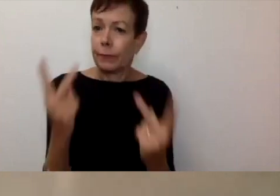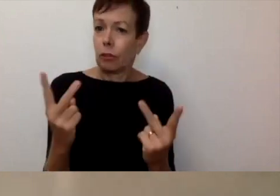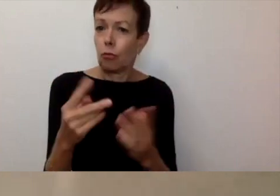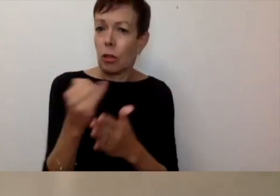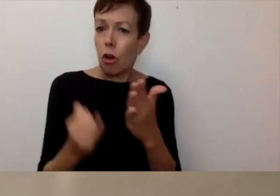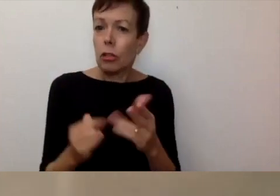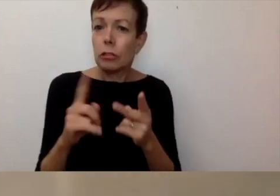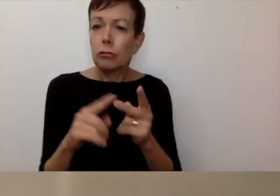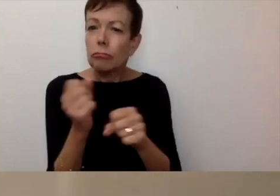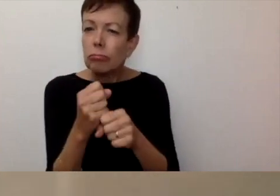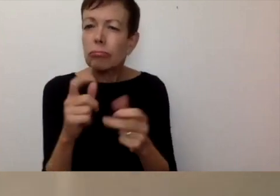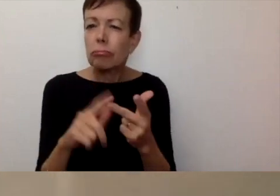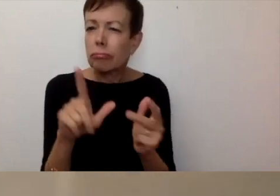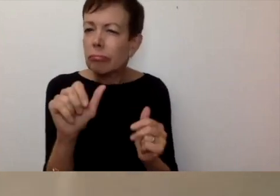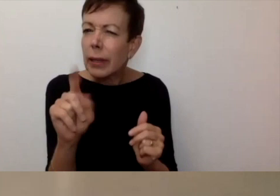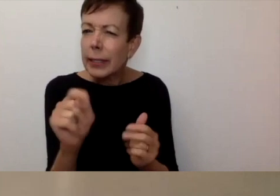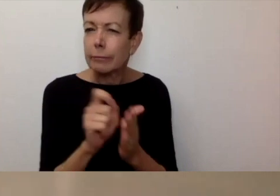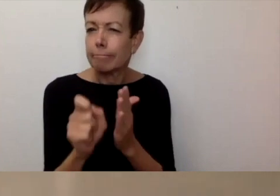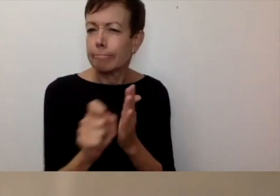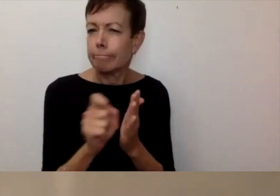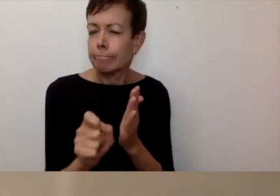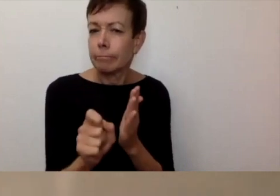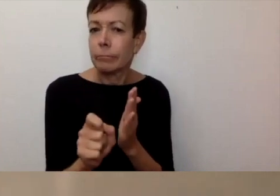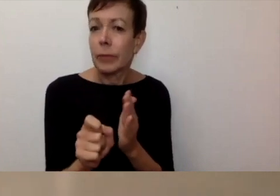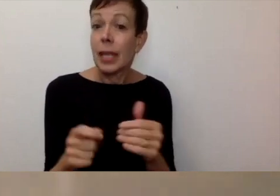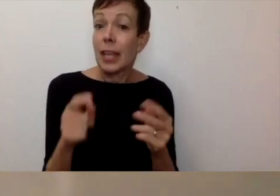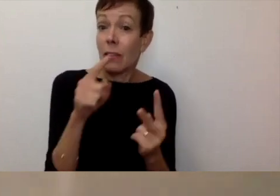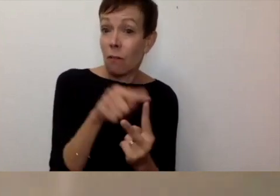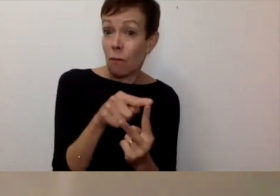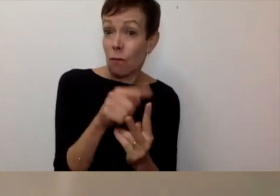literature and the first law is binding that means that the association that